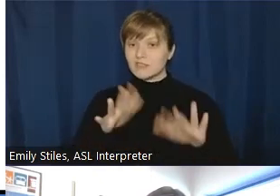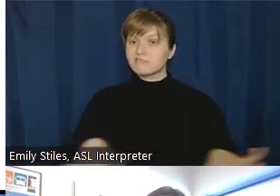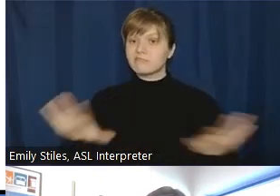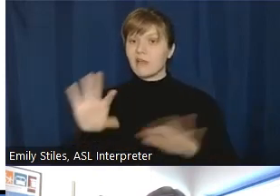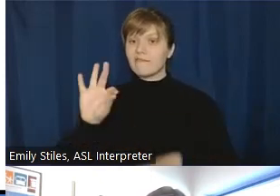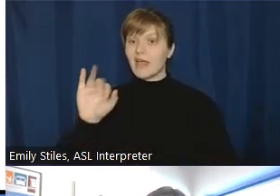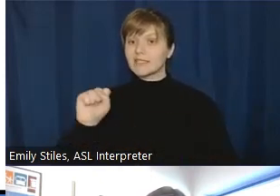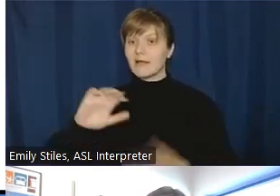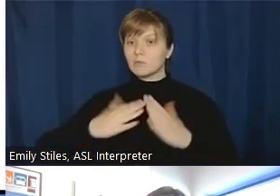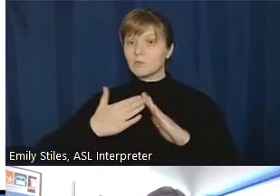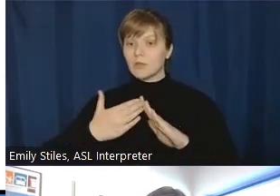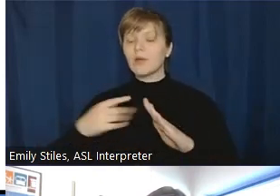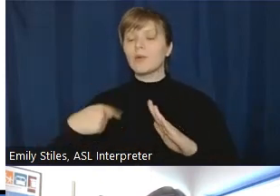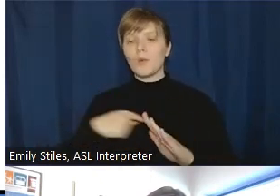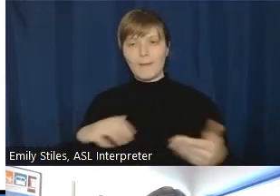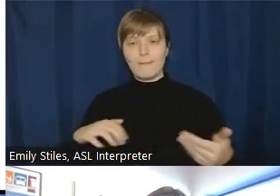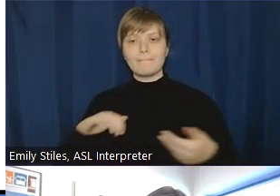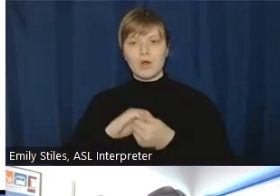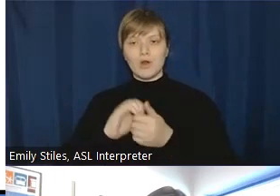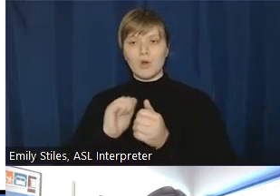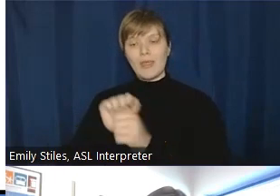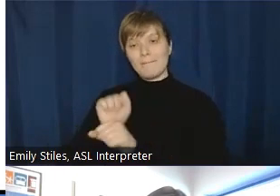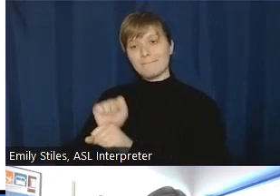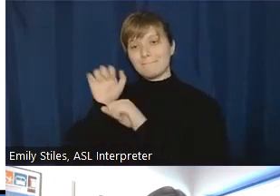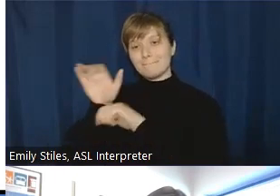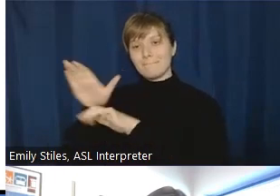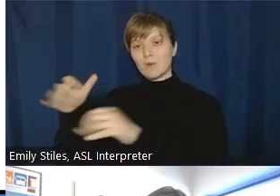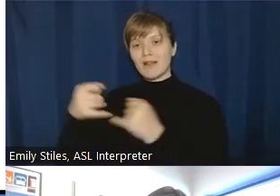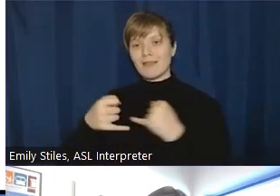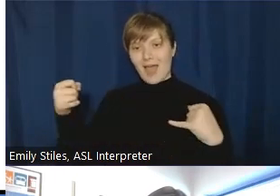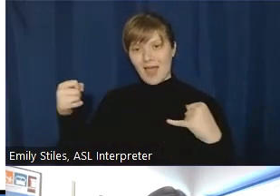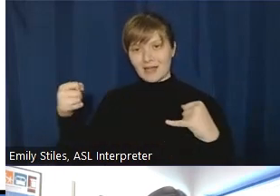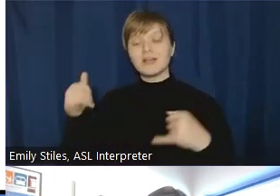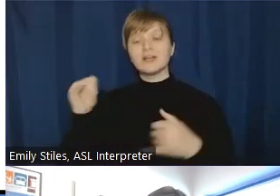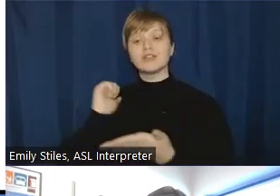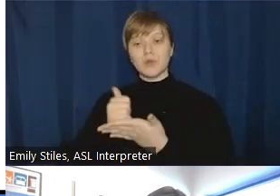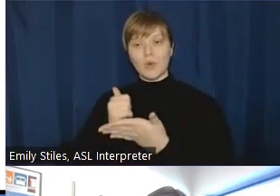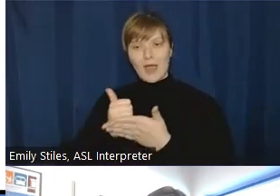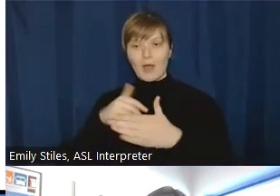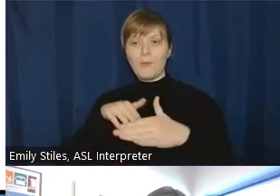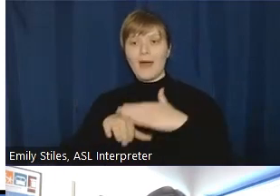community, we partnered with Mountain Line to help in accessing those services for